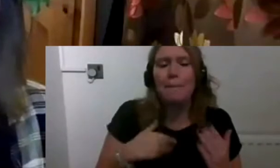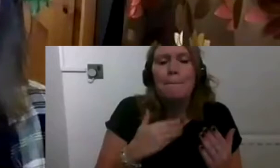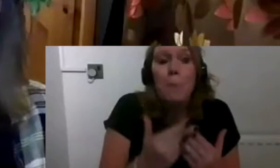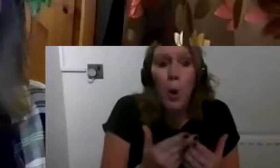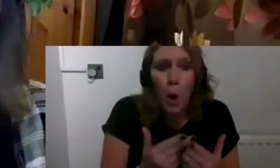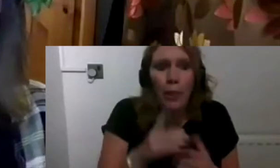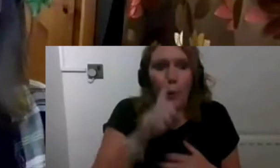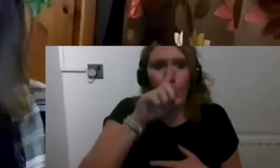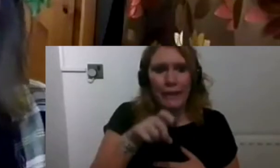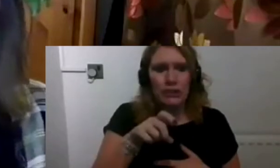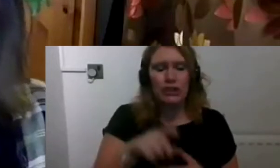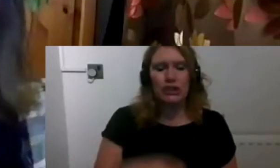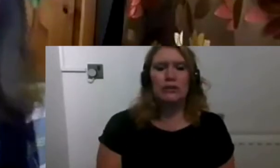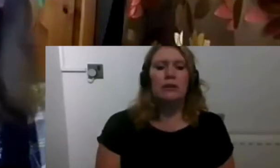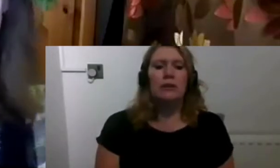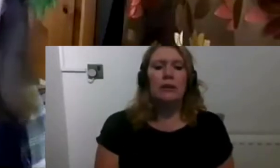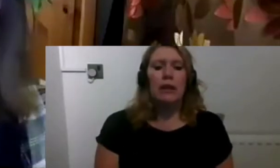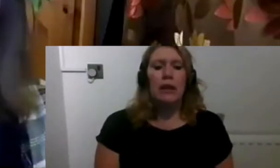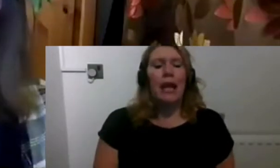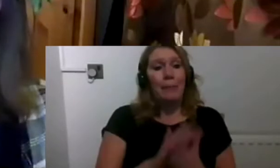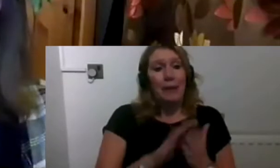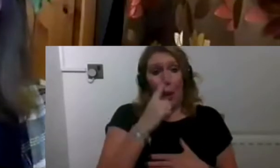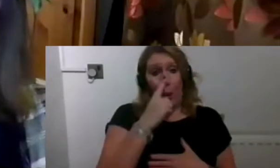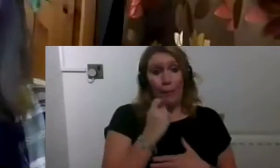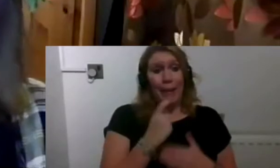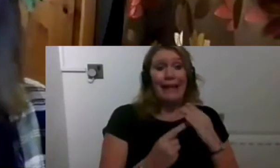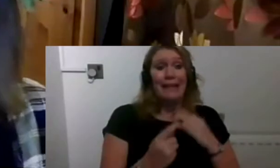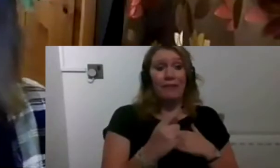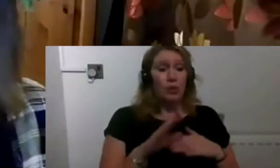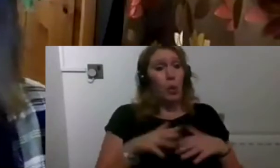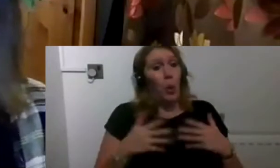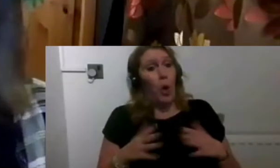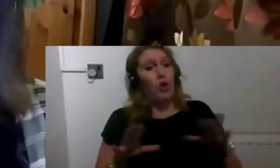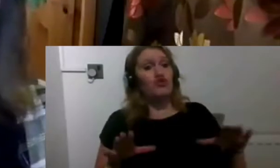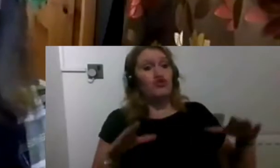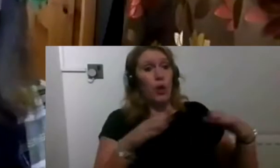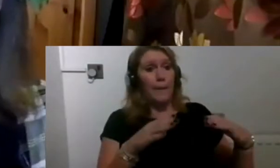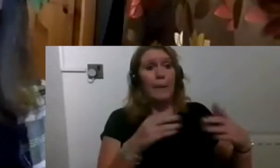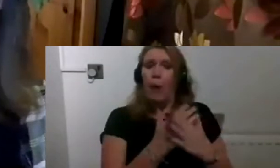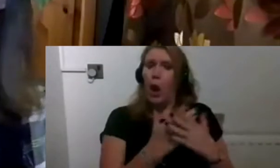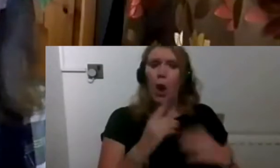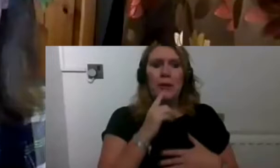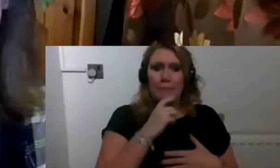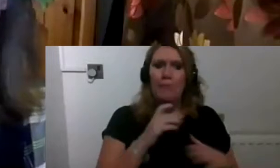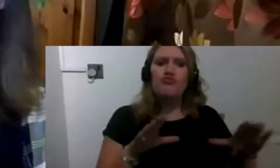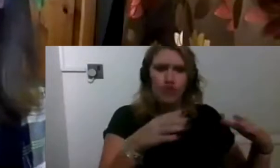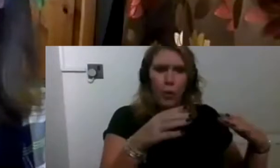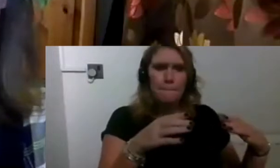A Hagtessa was, they could be individuals or groups, often a group so Hagtessa could